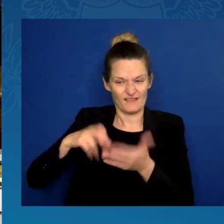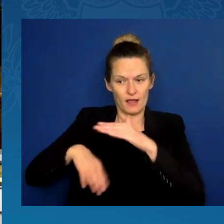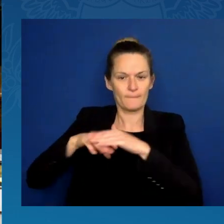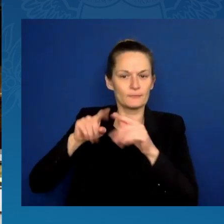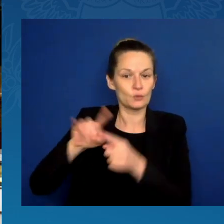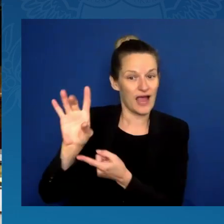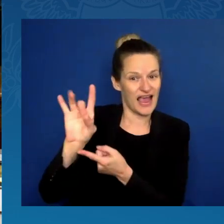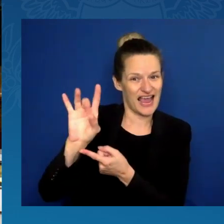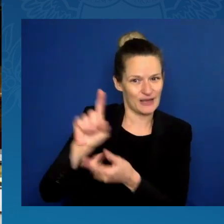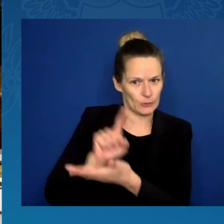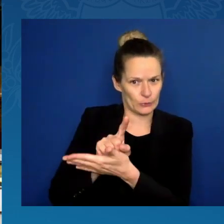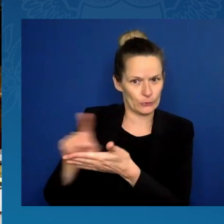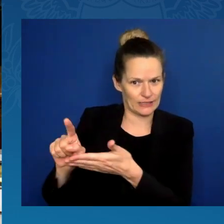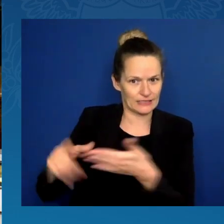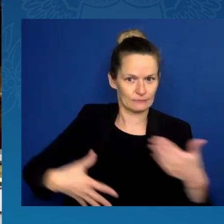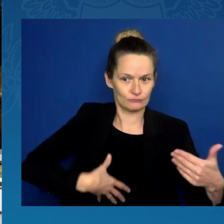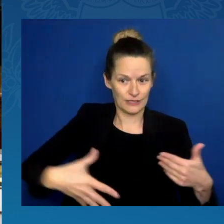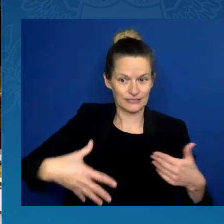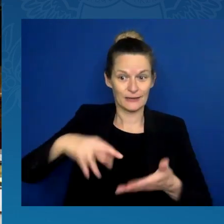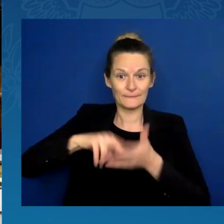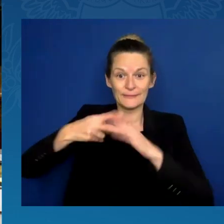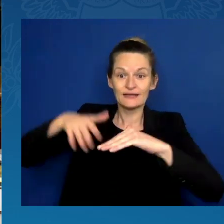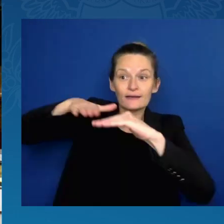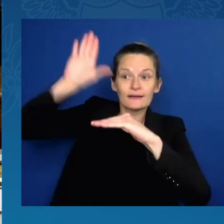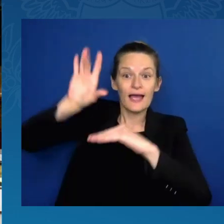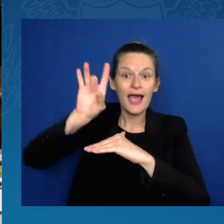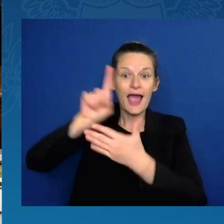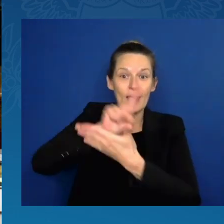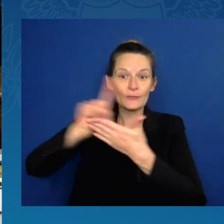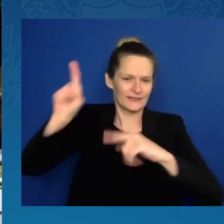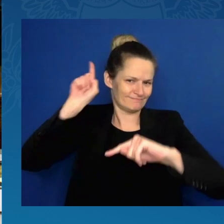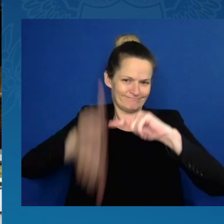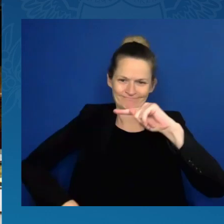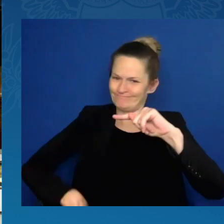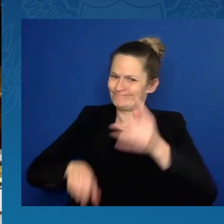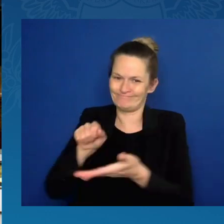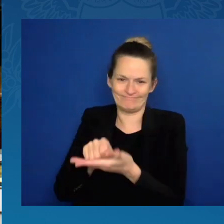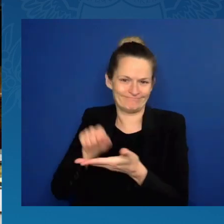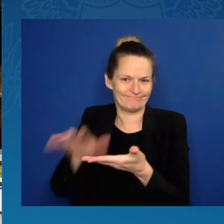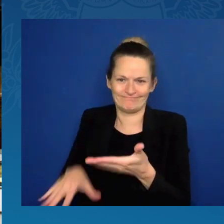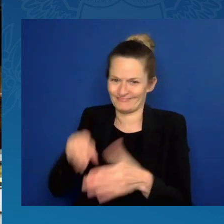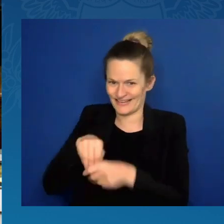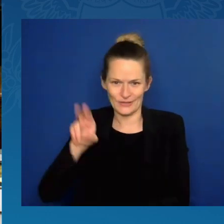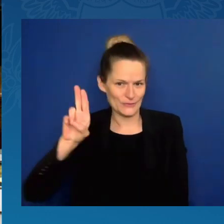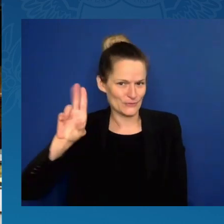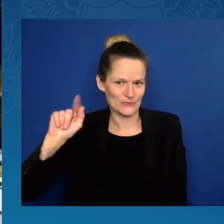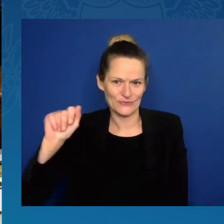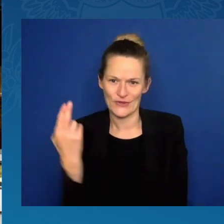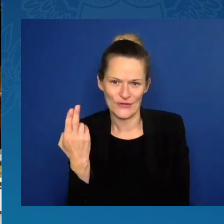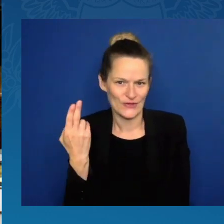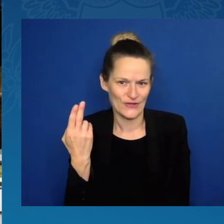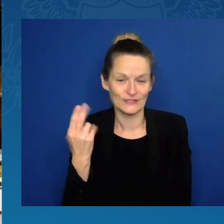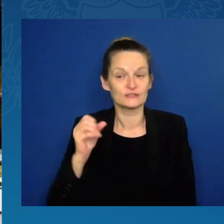legal abortion in Utah. All medical decisions -- and I really want to emphasize this, including abortion should be between a patient